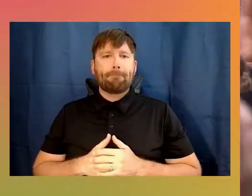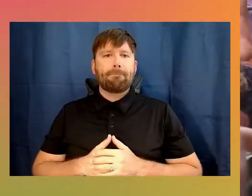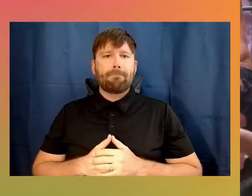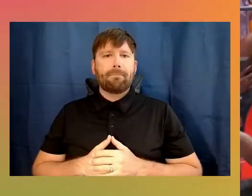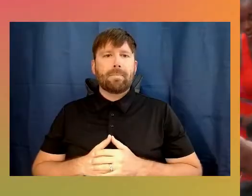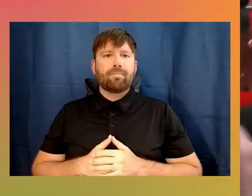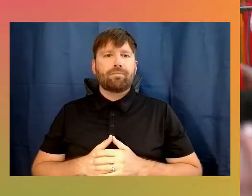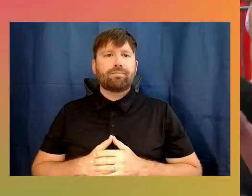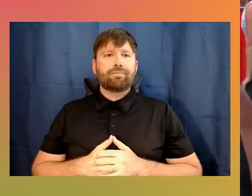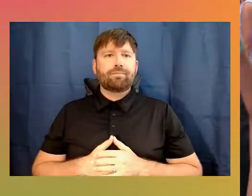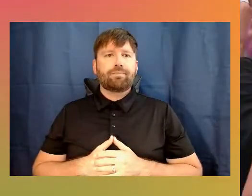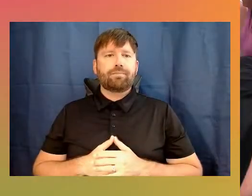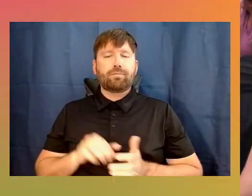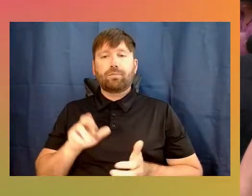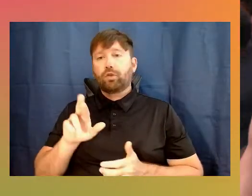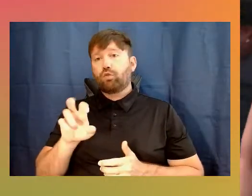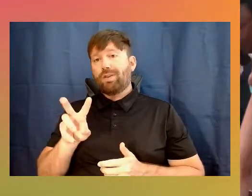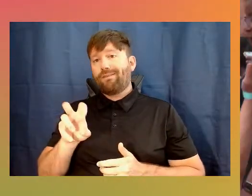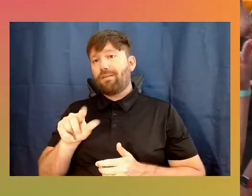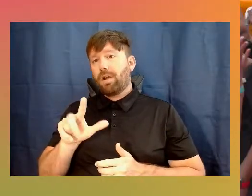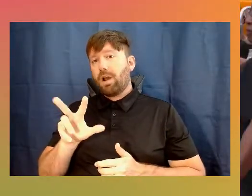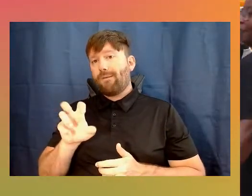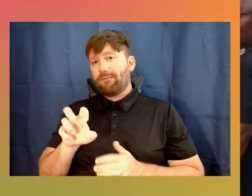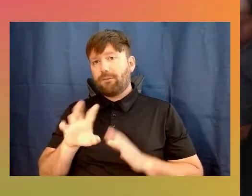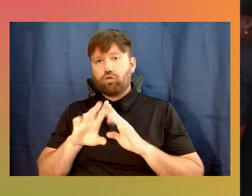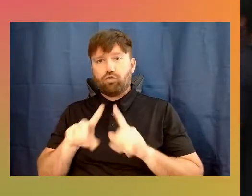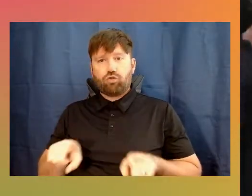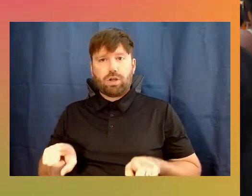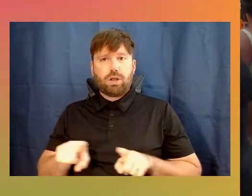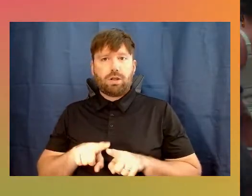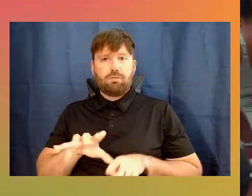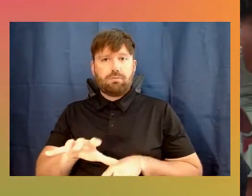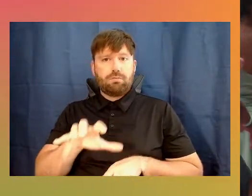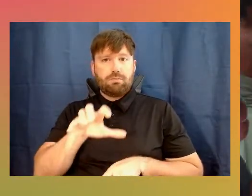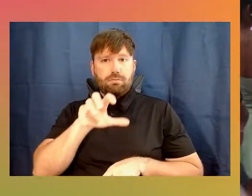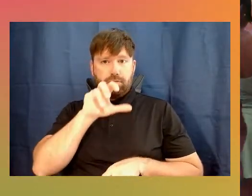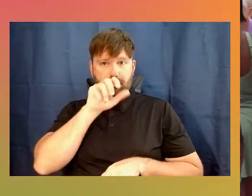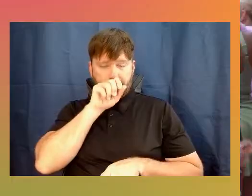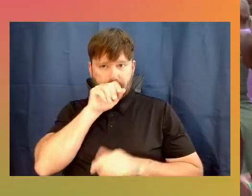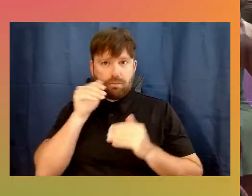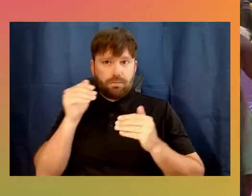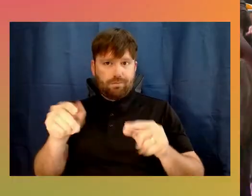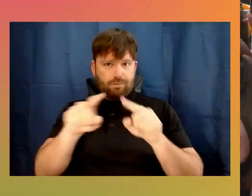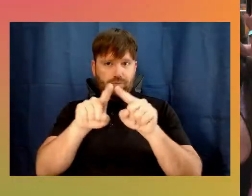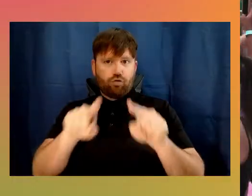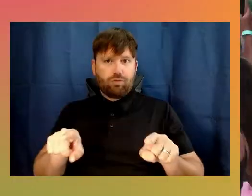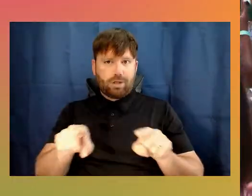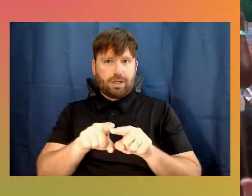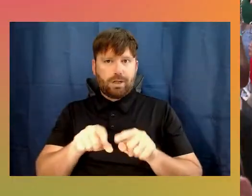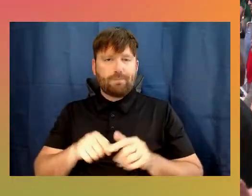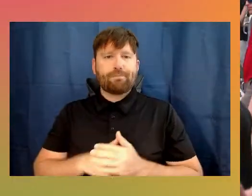LEFT FOREARM TO THE SIDE, RIGHT ARM TO THE SKY. GOOD. STRAIGHTEN THE FRONT LEG. REVOLVE TRIANGLE.